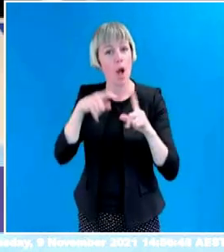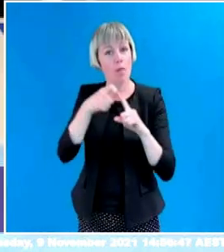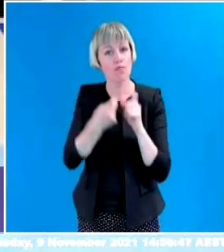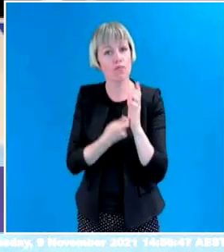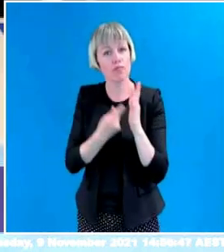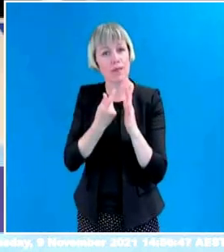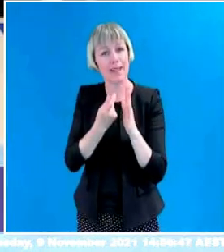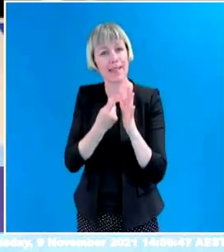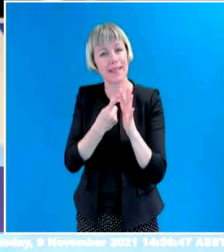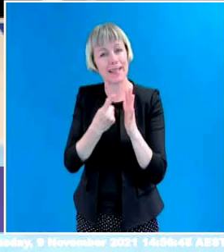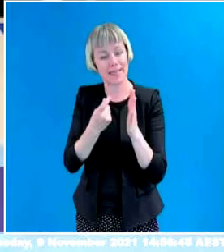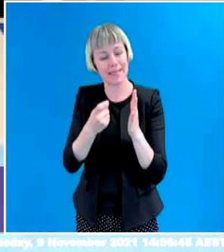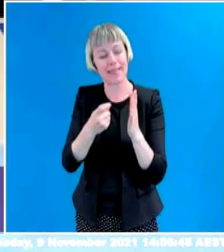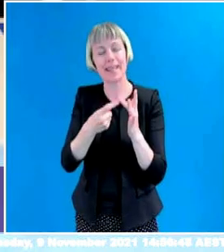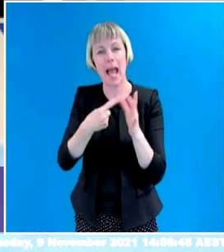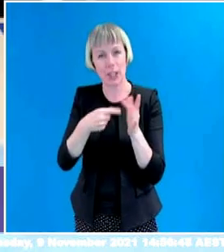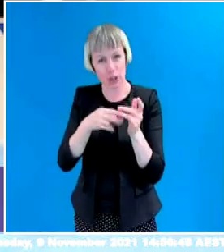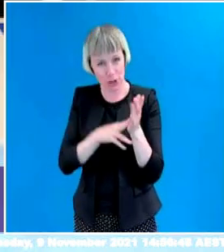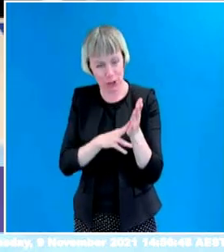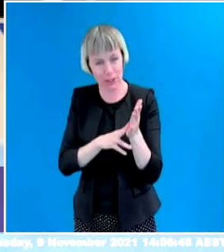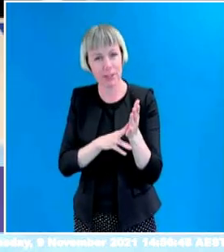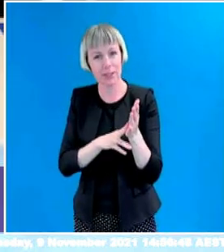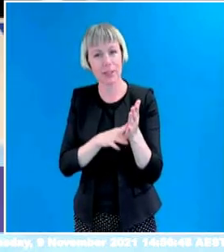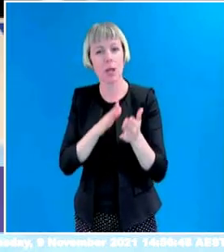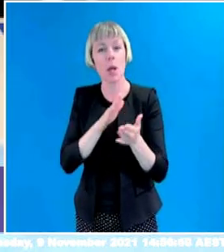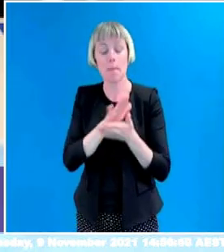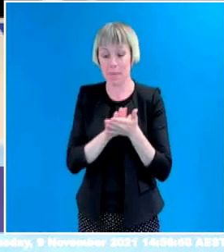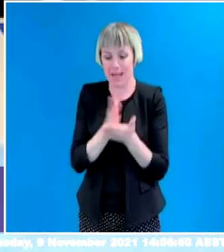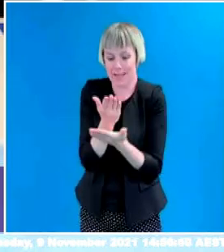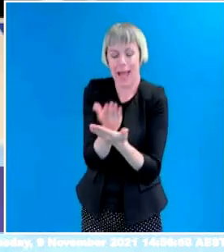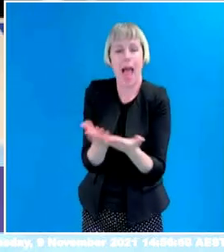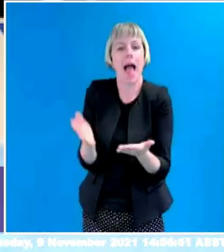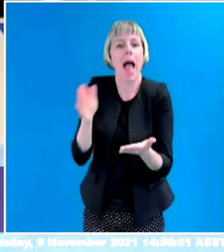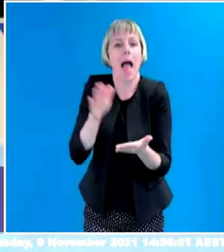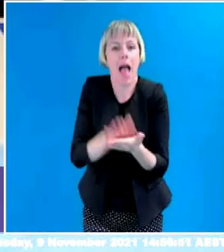It has to account for a variety of legal systems, a variety of ways of doing